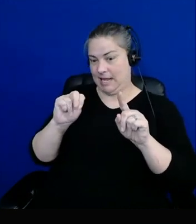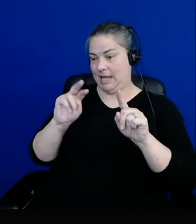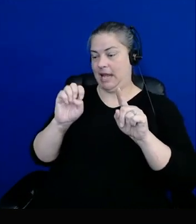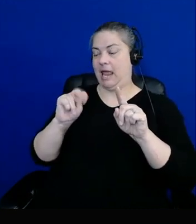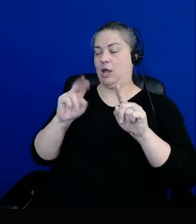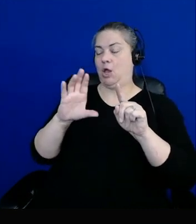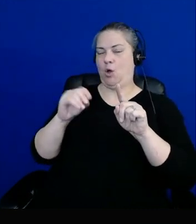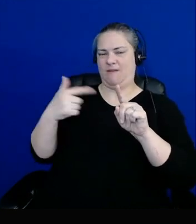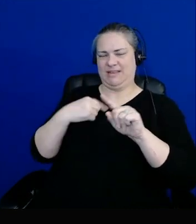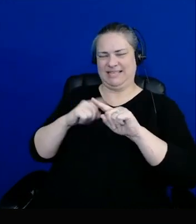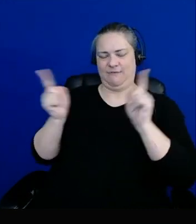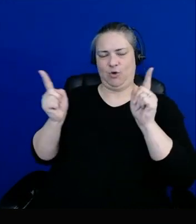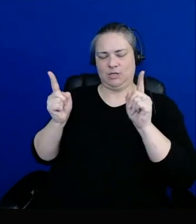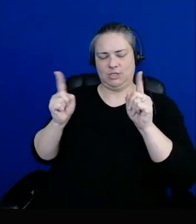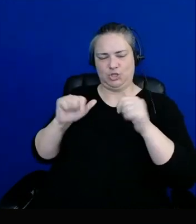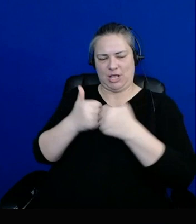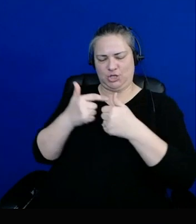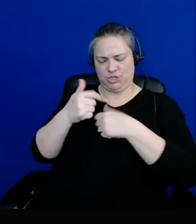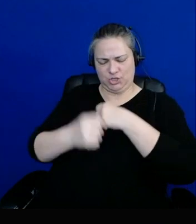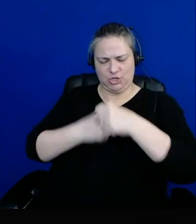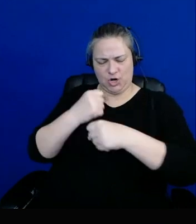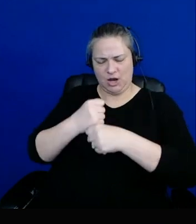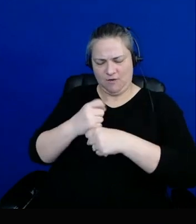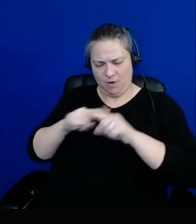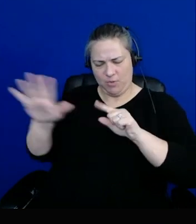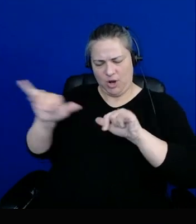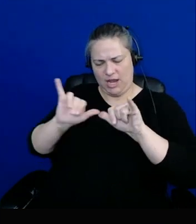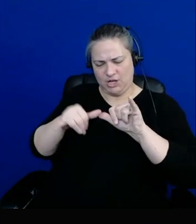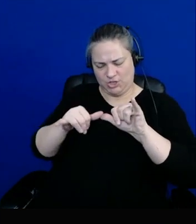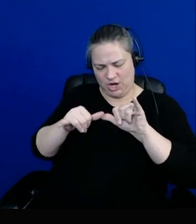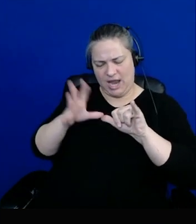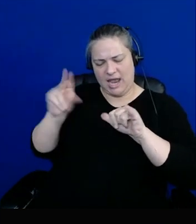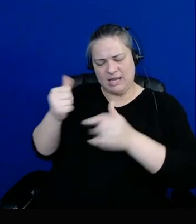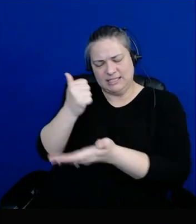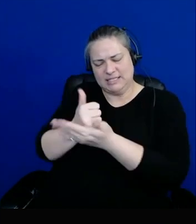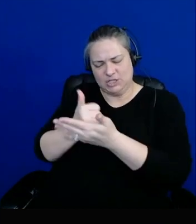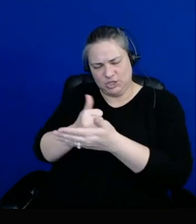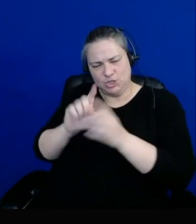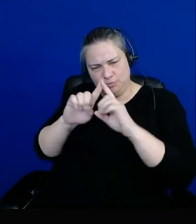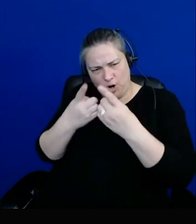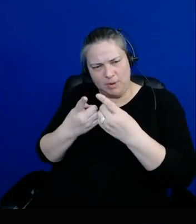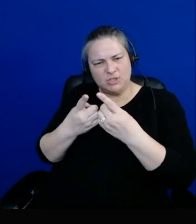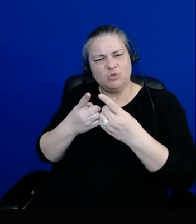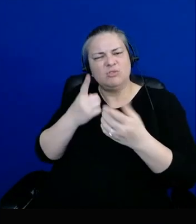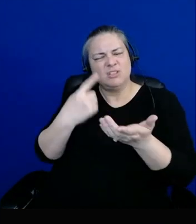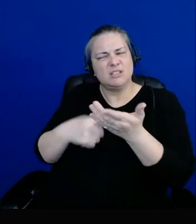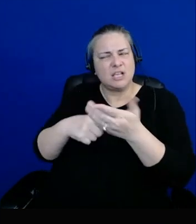Takeshi Yaegashi from their engineering and network systems Department to talk to you a little bit about what they have done.